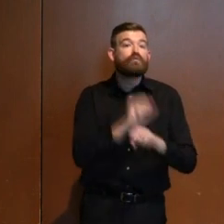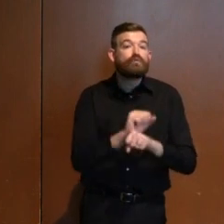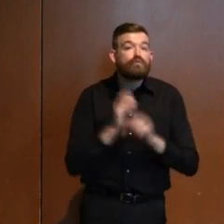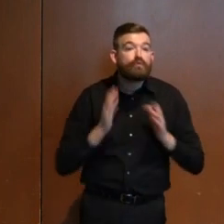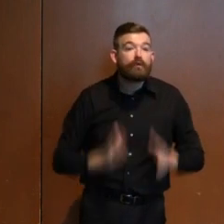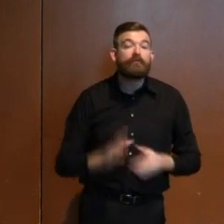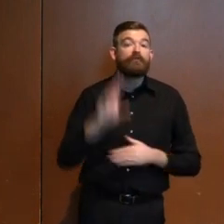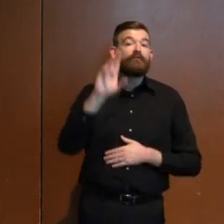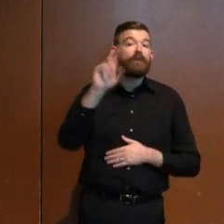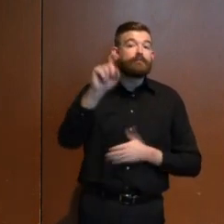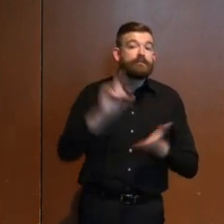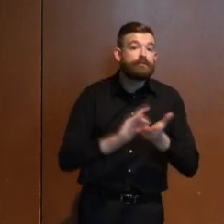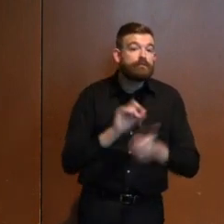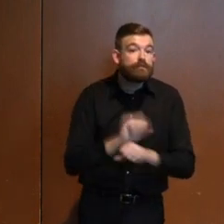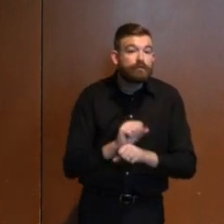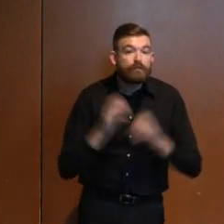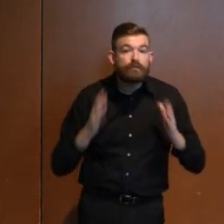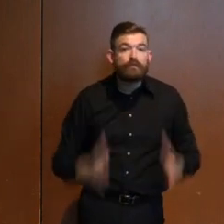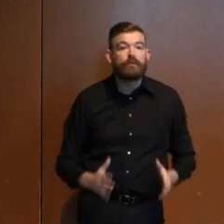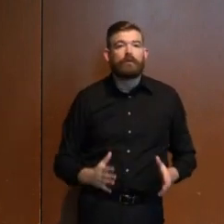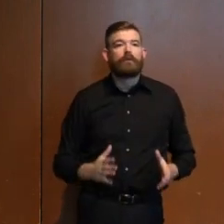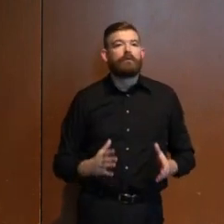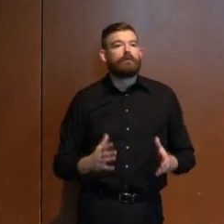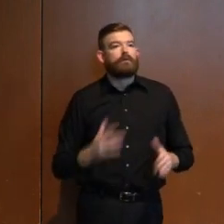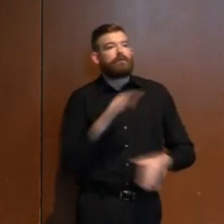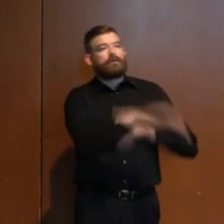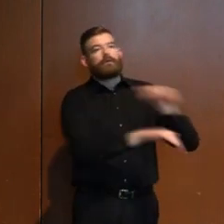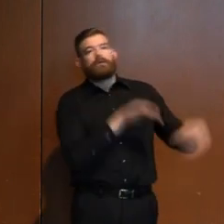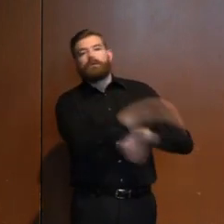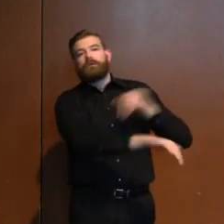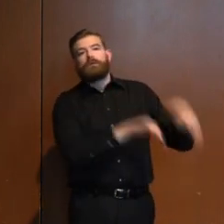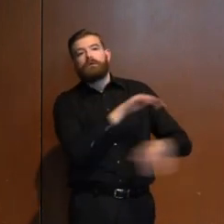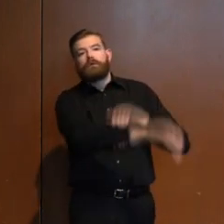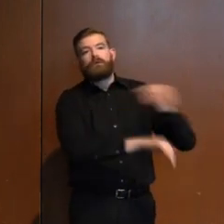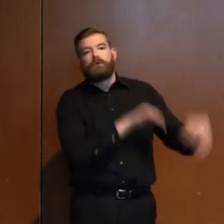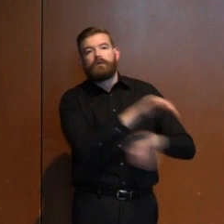AGAIN REITERATING THE FACT THAT RETAIL WORKERS PARTICULARLY IN SUPER MARKETS AND PHARMACIES